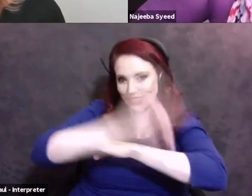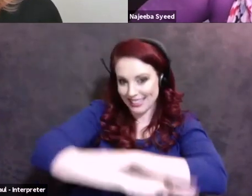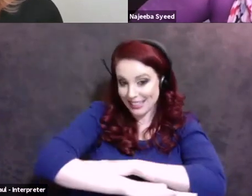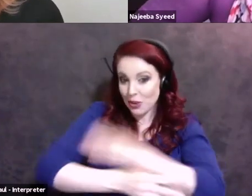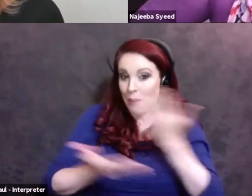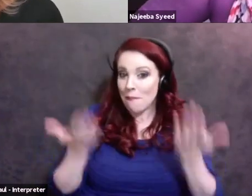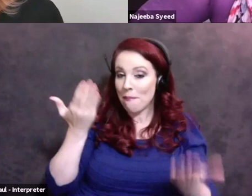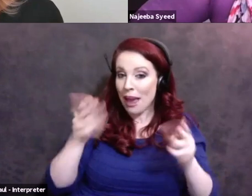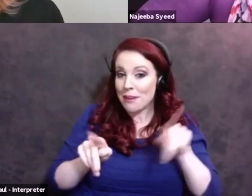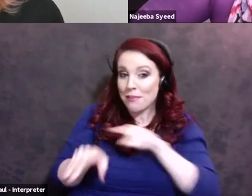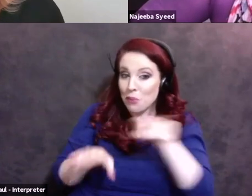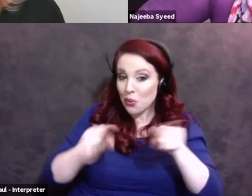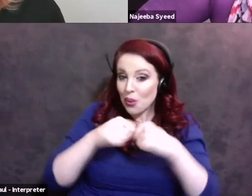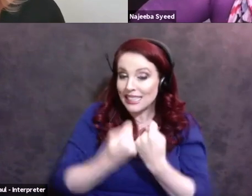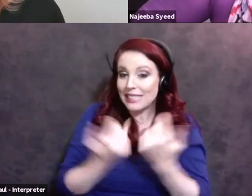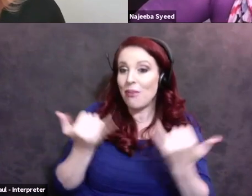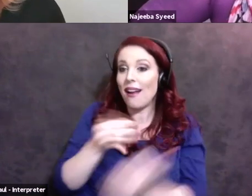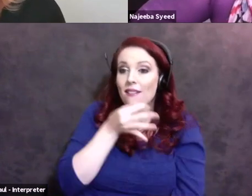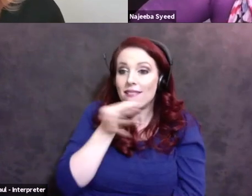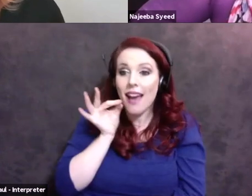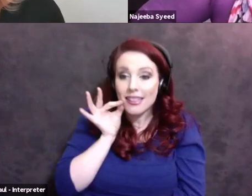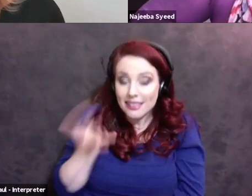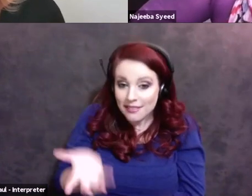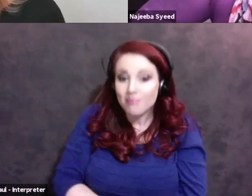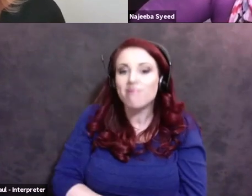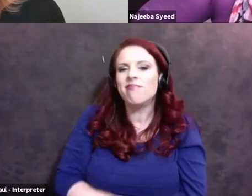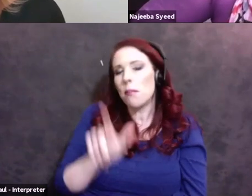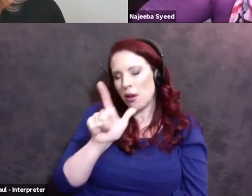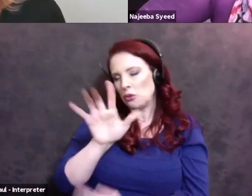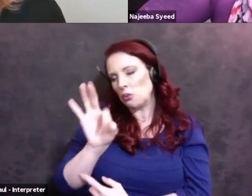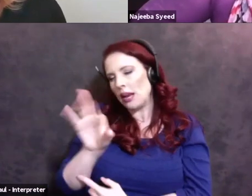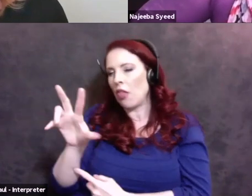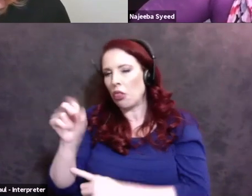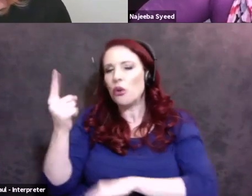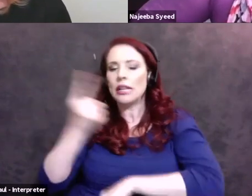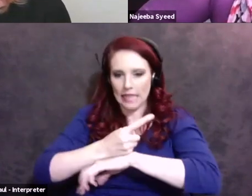teams that are fasting. So about 29 - 30 days in succession. Awesome.